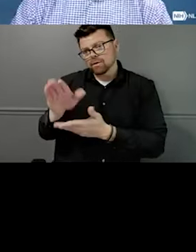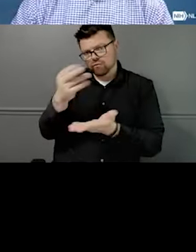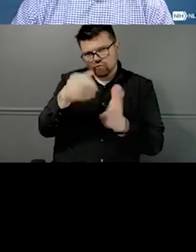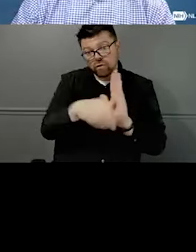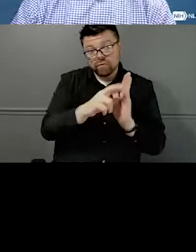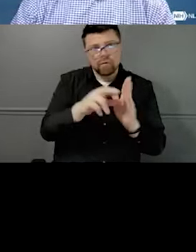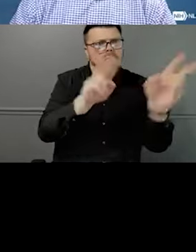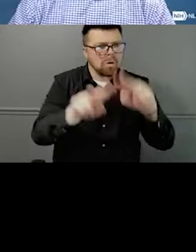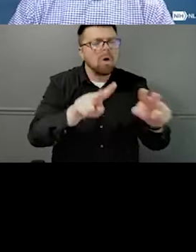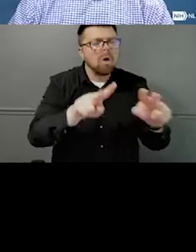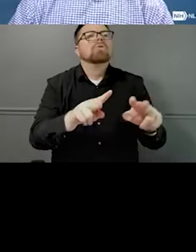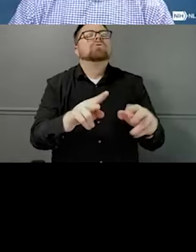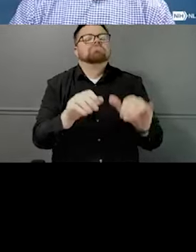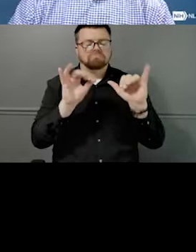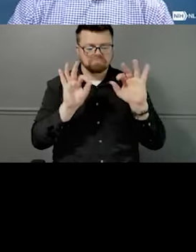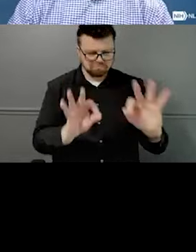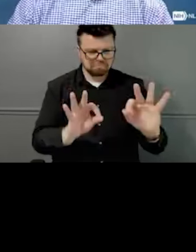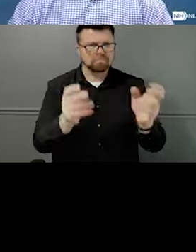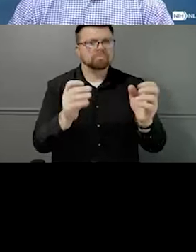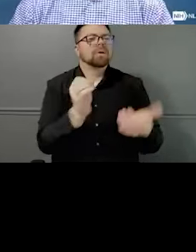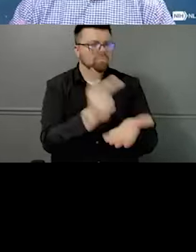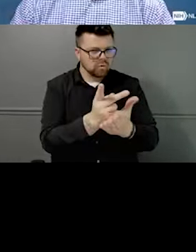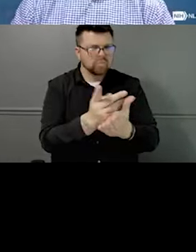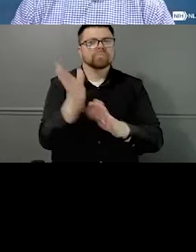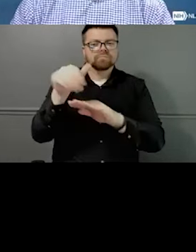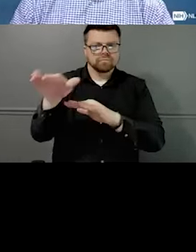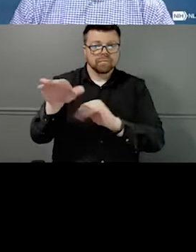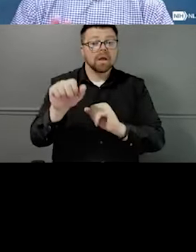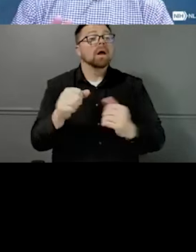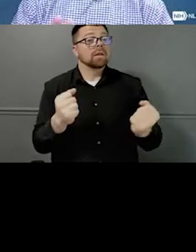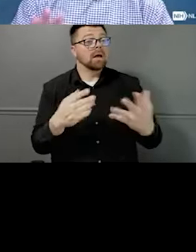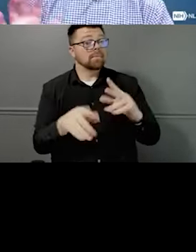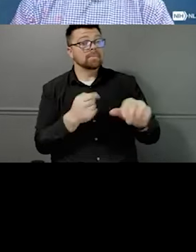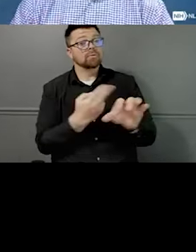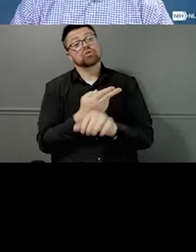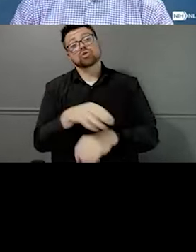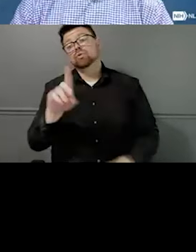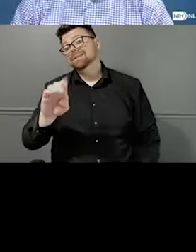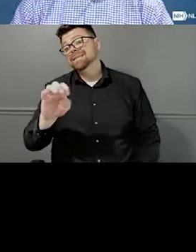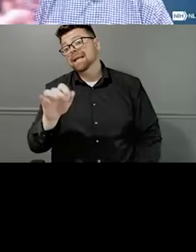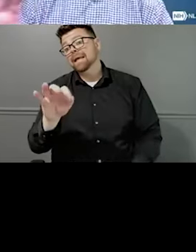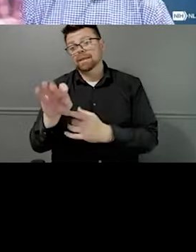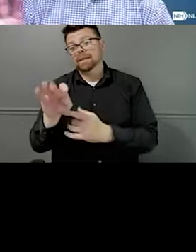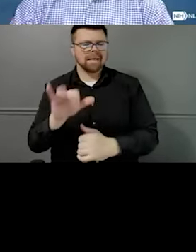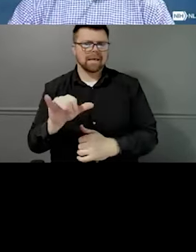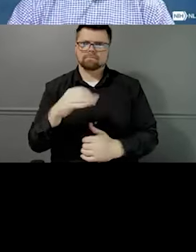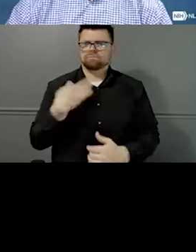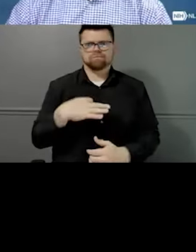We have a lot of people that use delegates, and it's very helpful. I'm going to quickly walk you through,